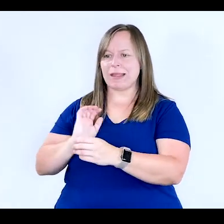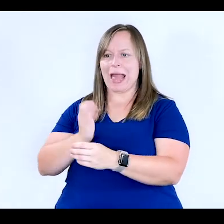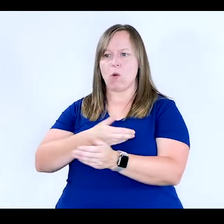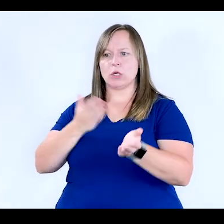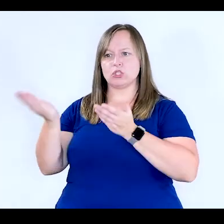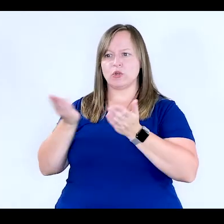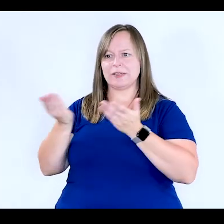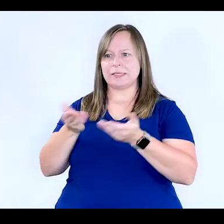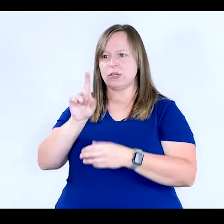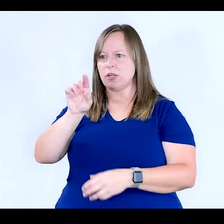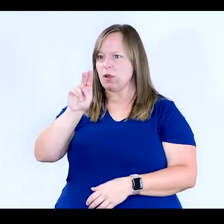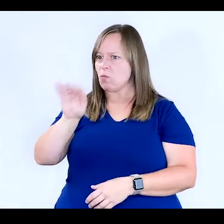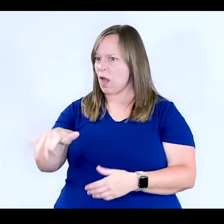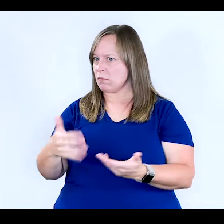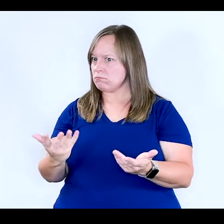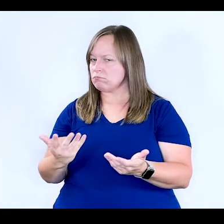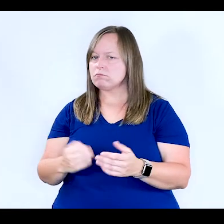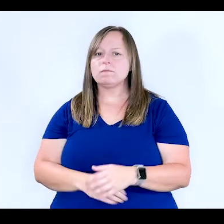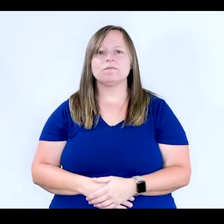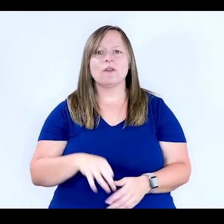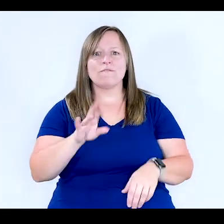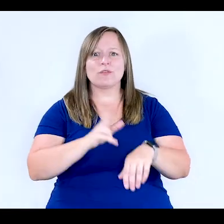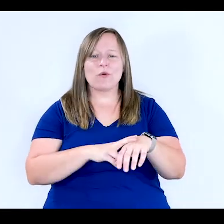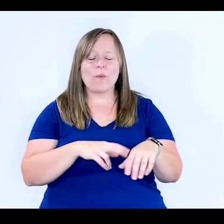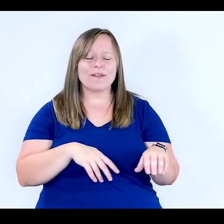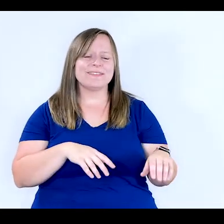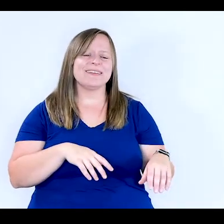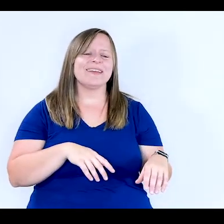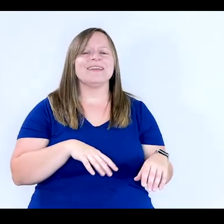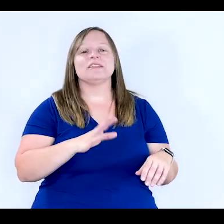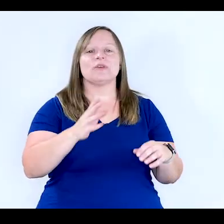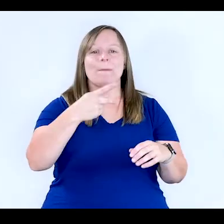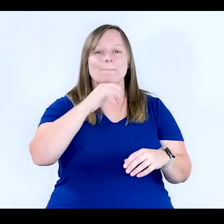the services we're providing here at DRNY? Of course, Katrin. As PADD's